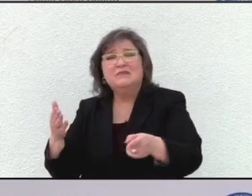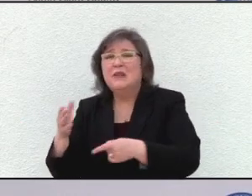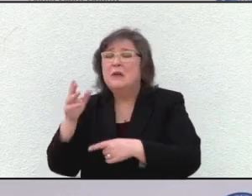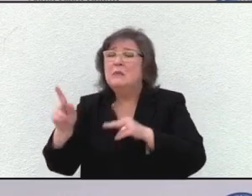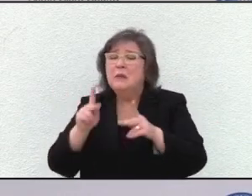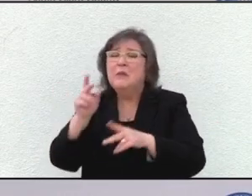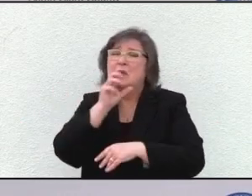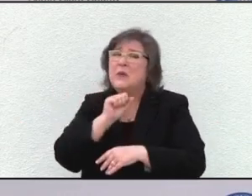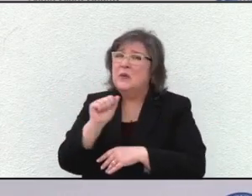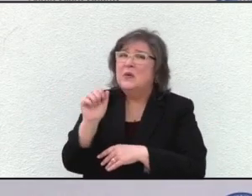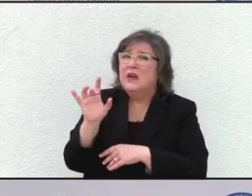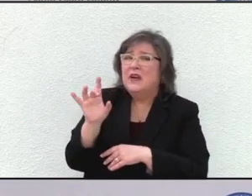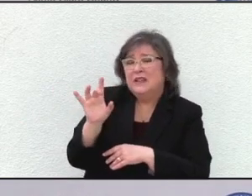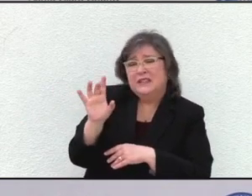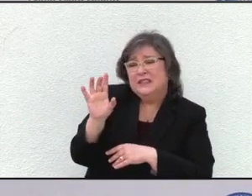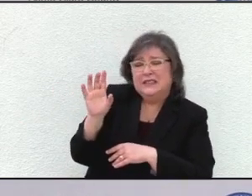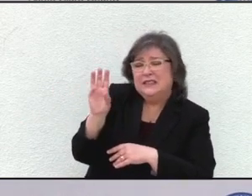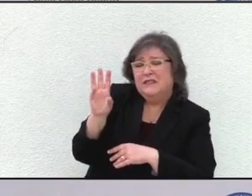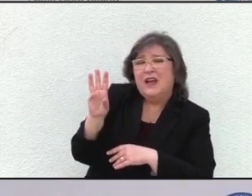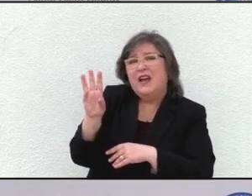relax just a little.